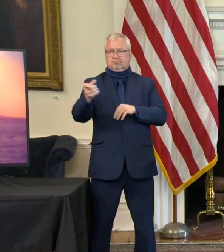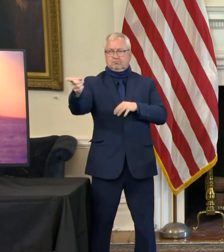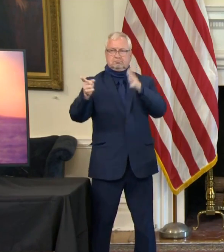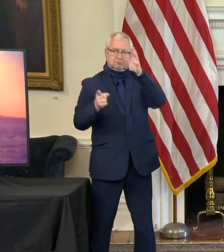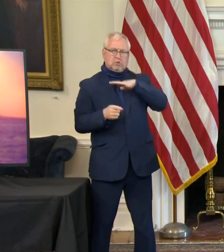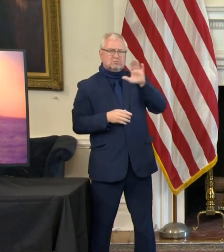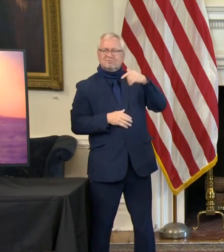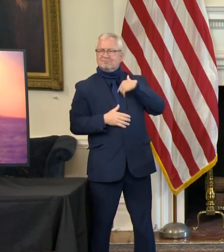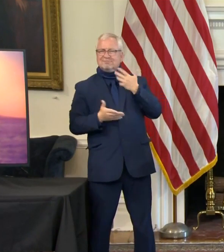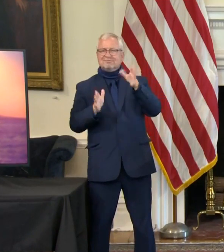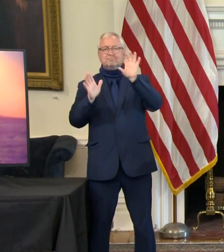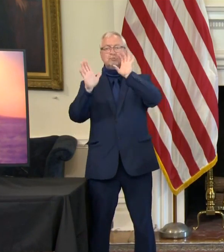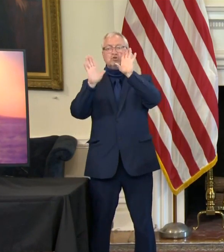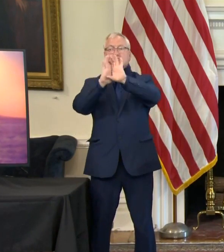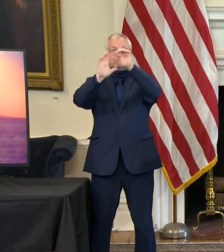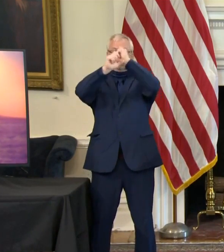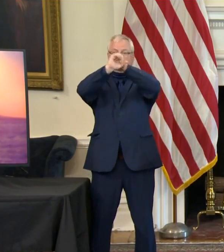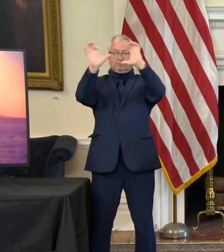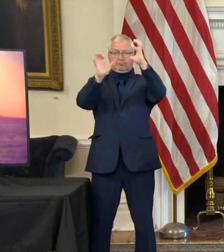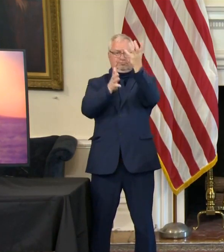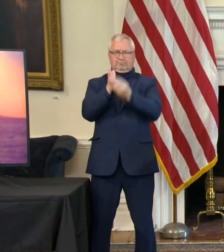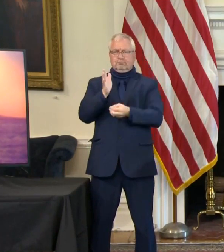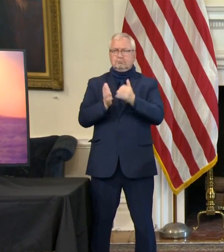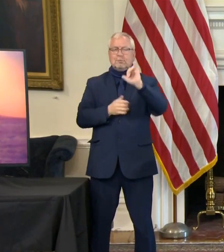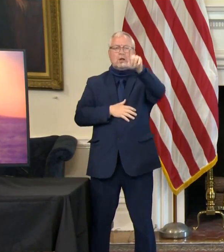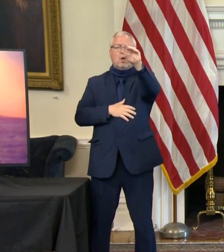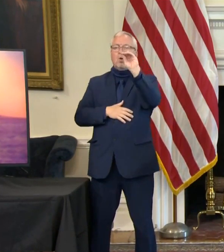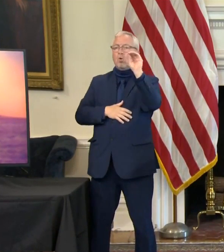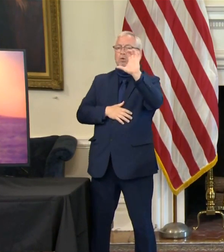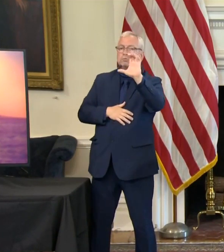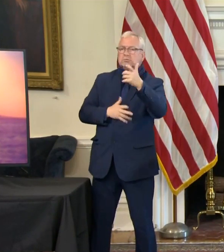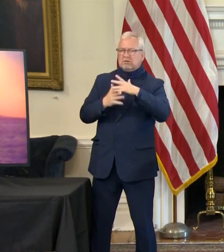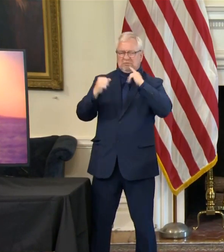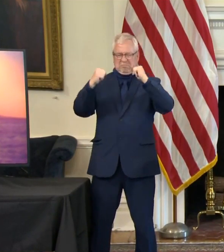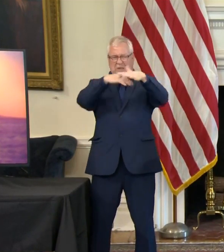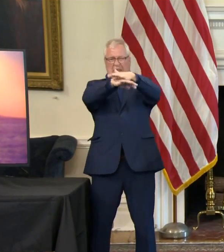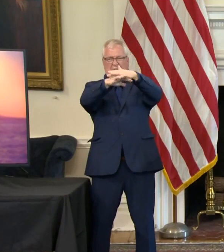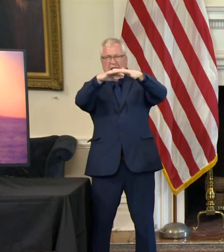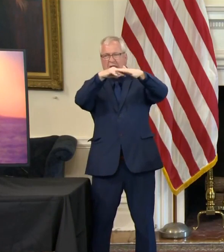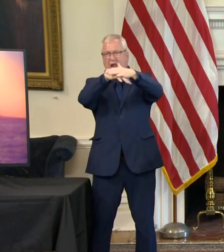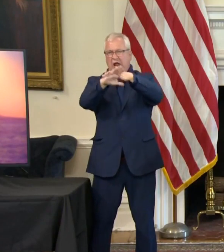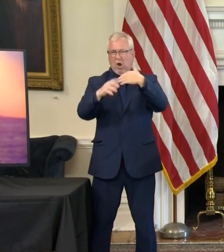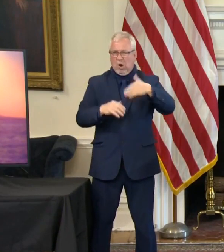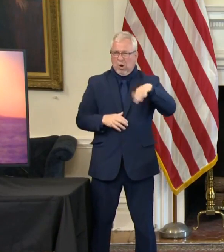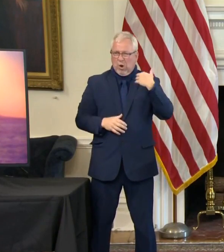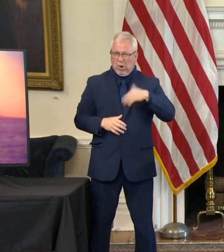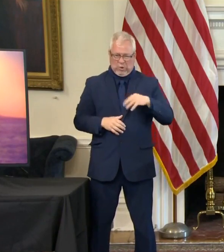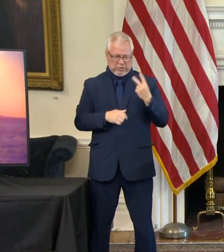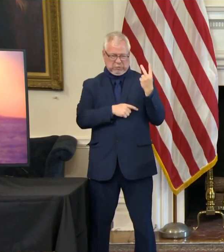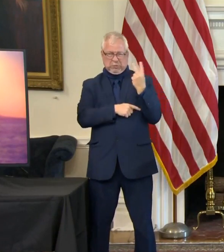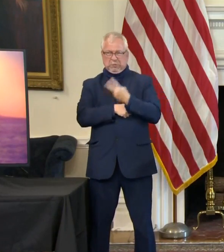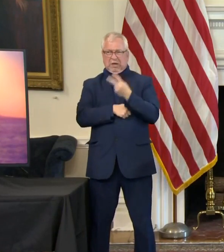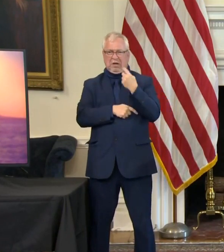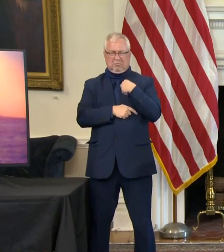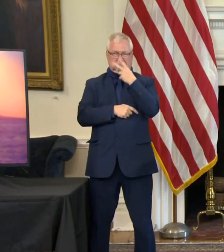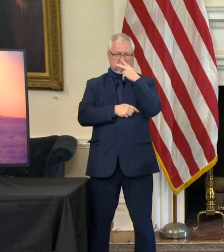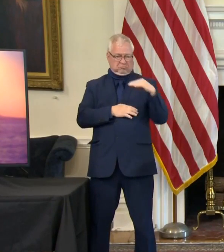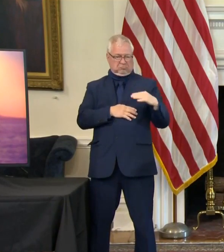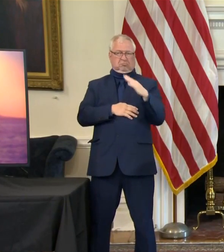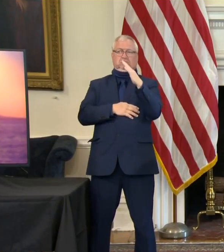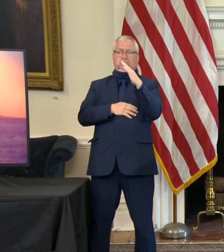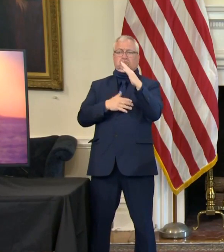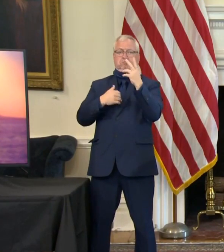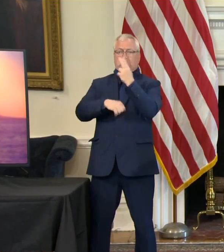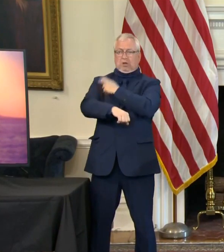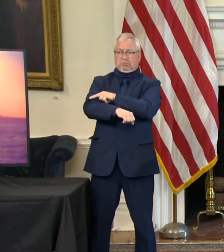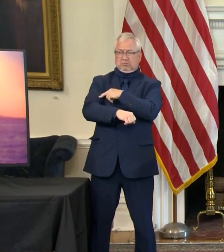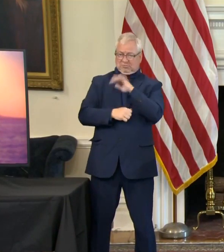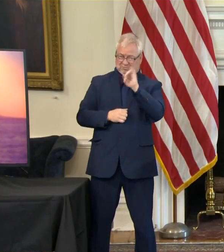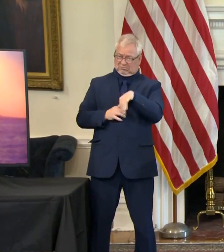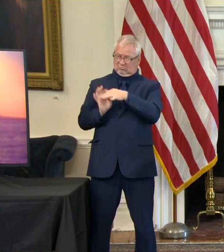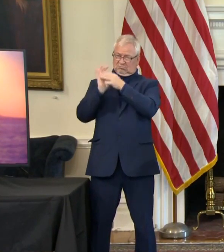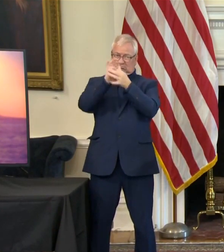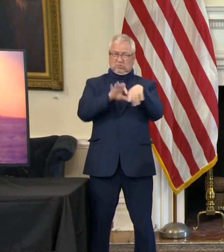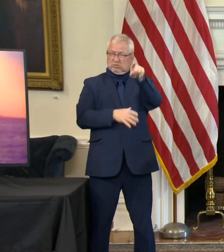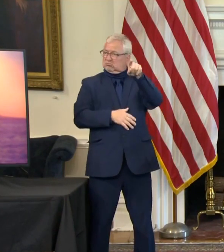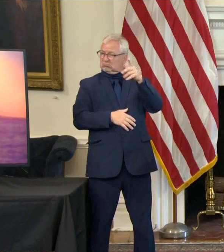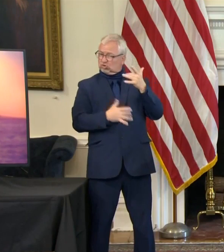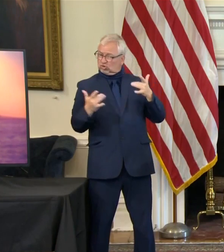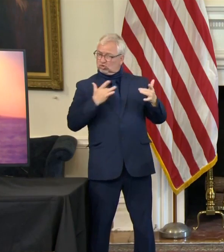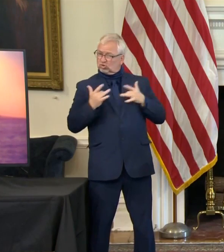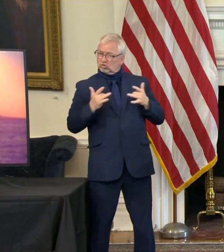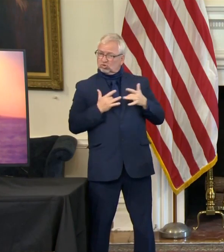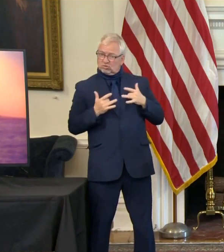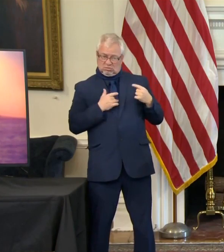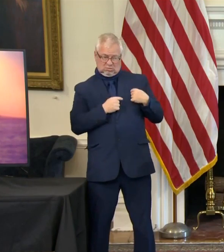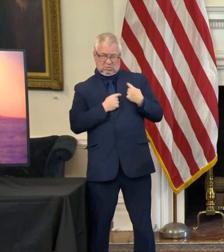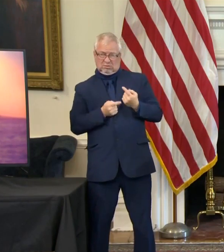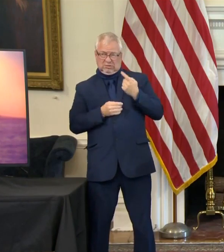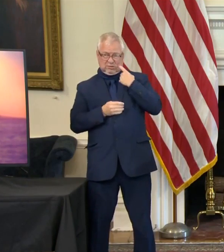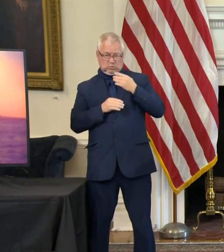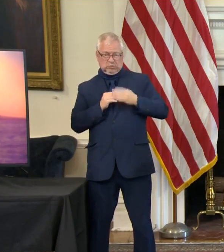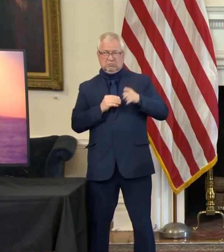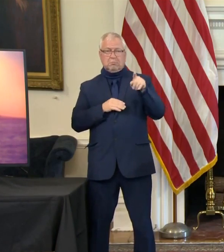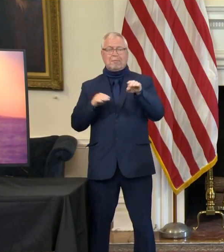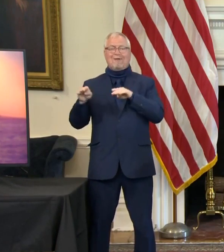[INDISCERNIBLE] >> AROUND THE STATE, [INDISCERNIBLE] WOULD YOU CONSIDER YOU DID JUST GET A TWO DAY UPTICK IN THE HOSPITALIZATIONS.